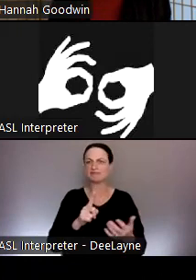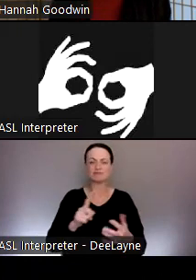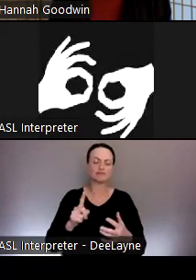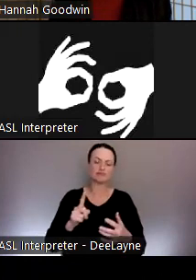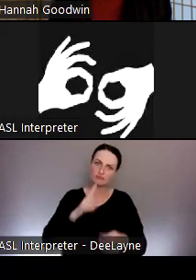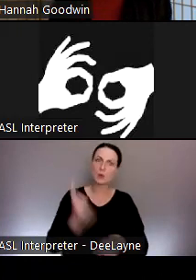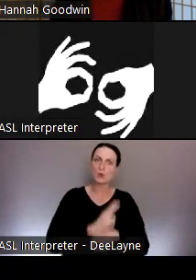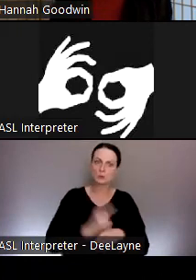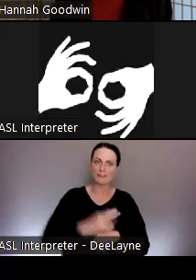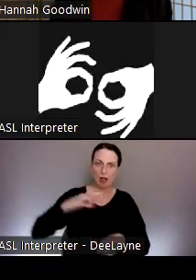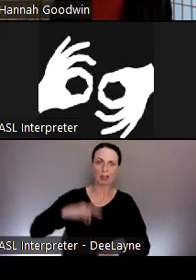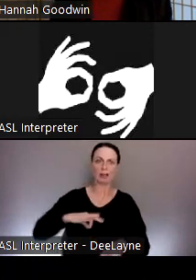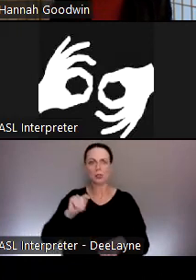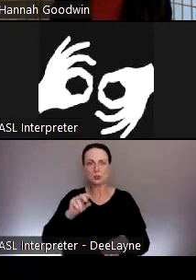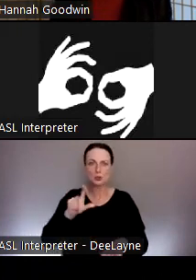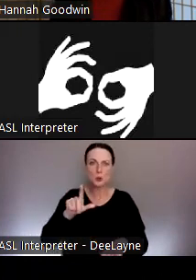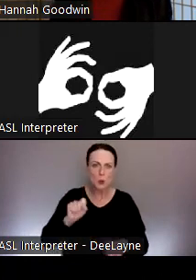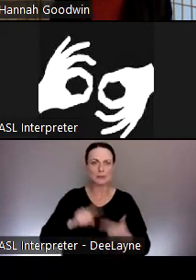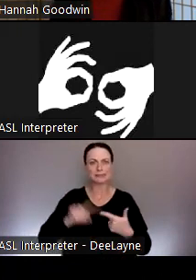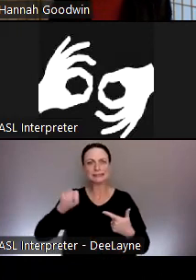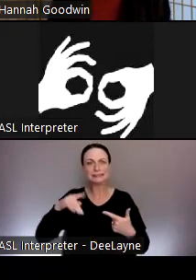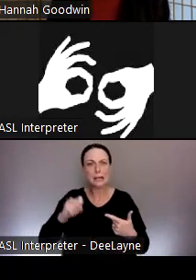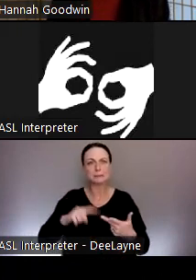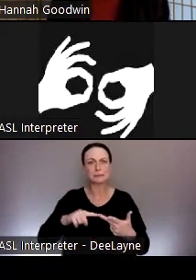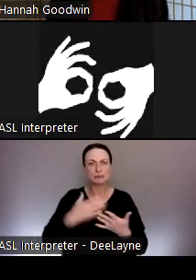tools and resources that attendees can use